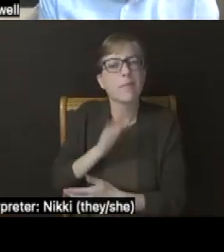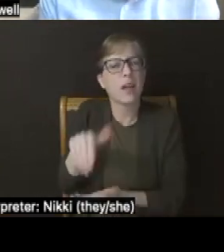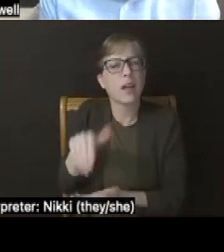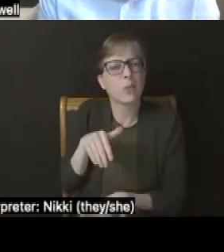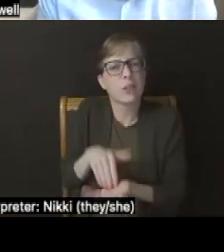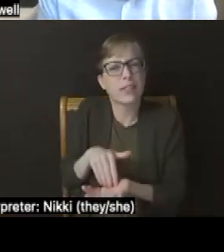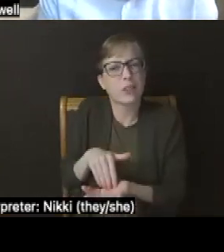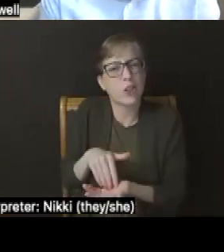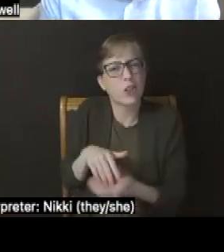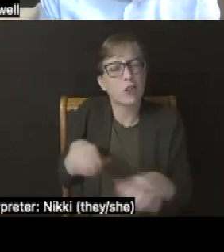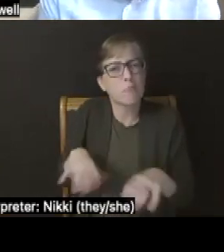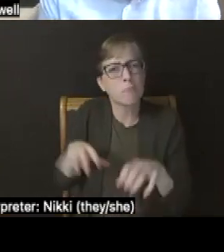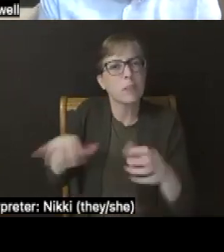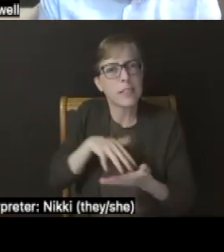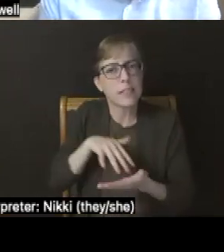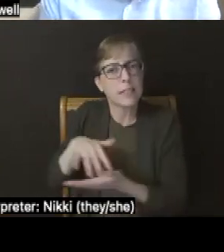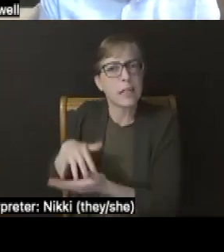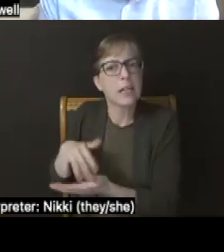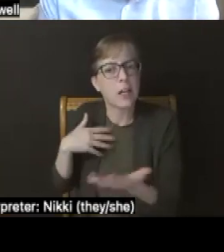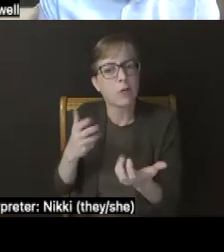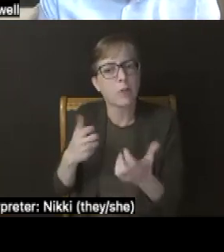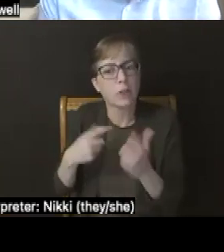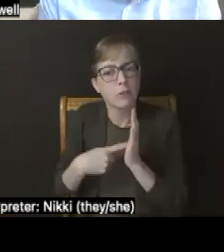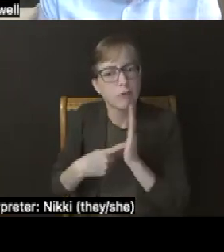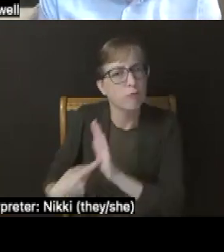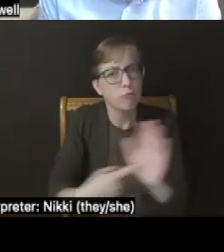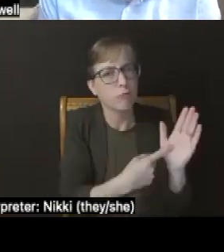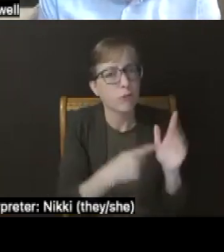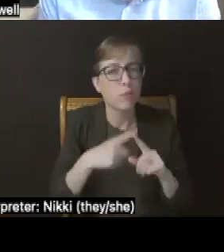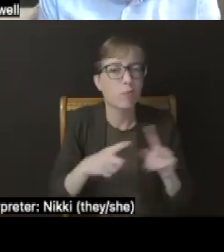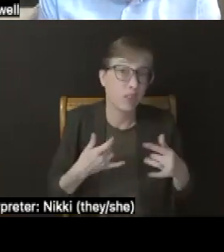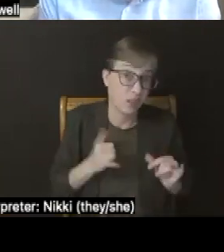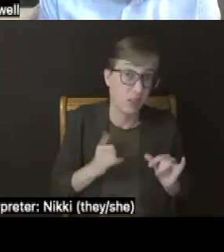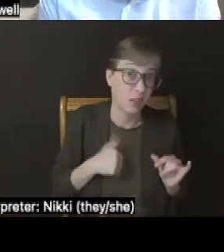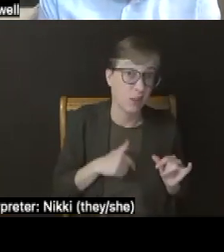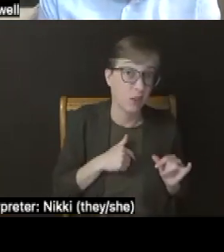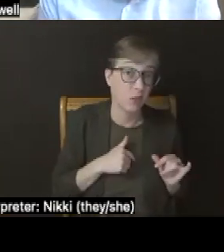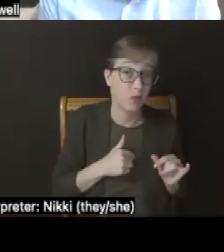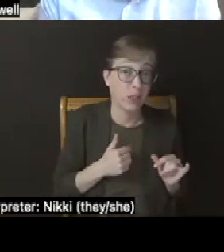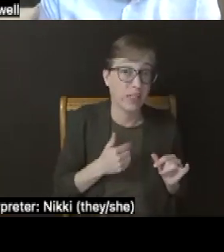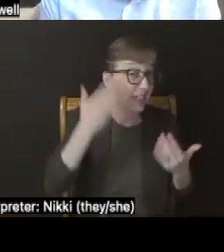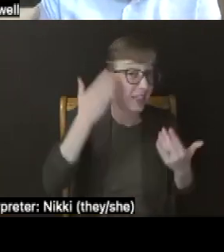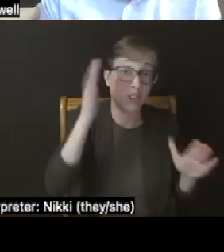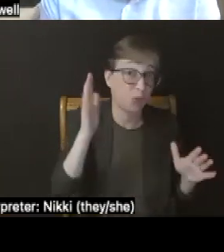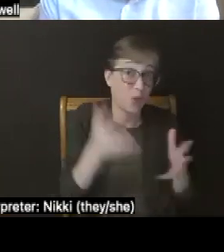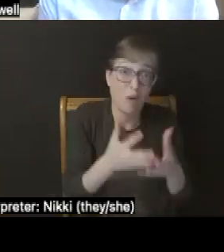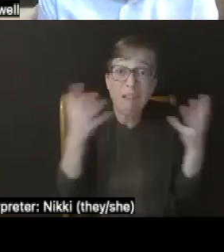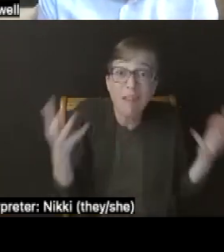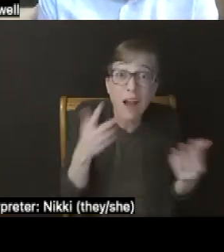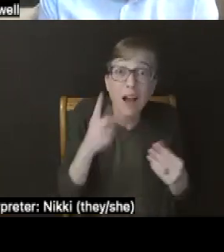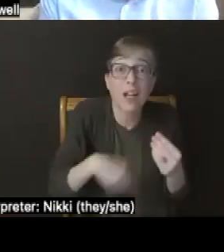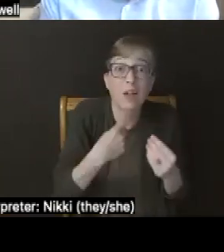I think we don't know about the impacts of Covid on people receiving Medicaid home and community based services.